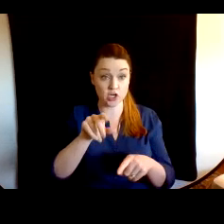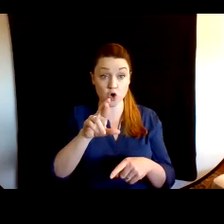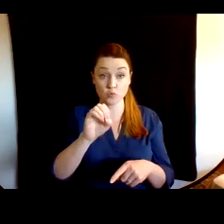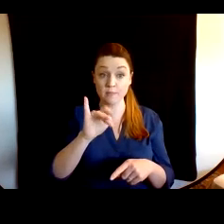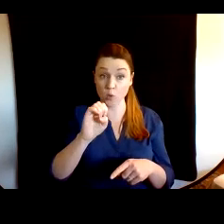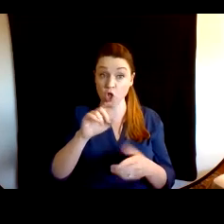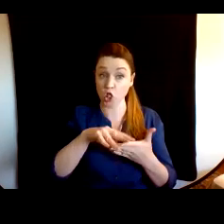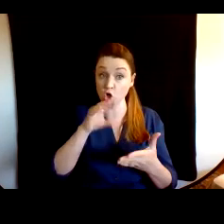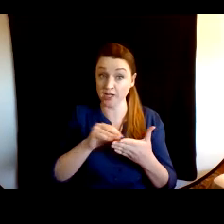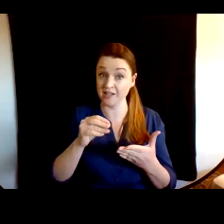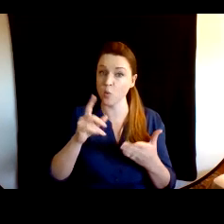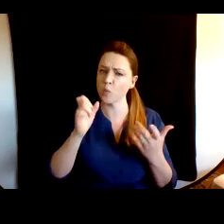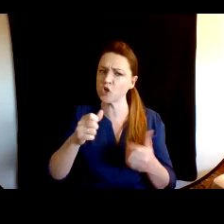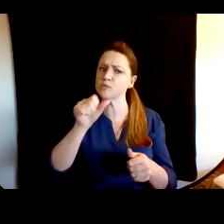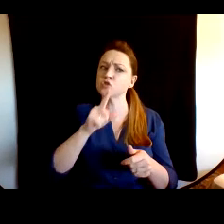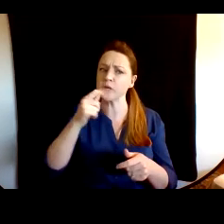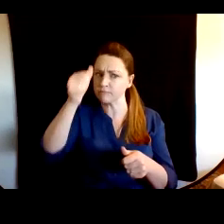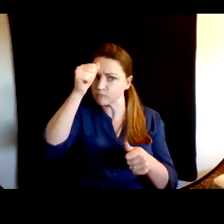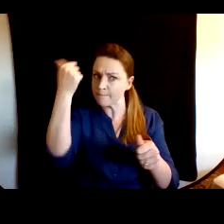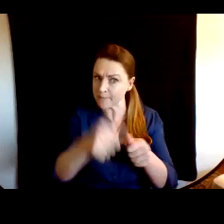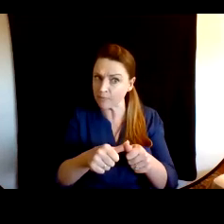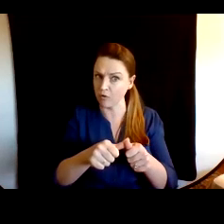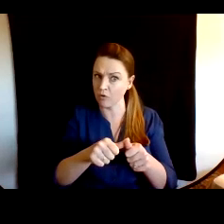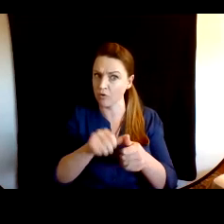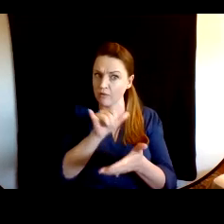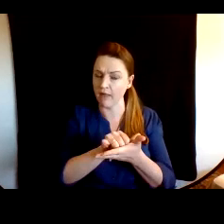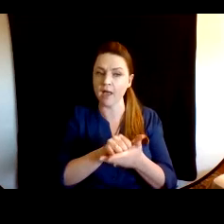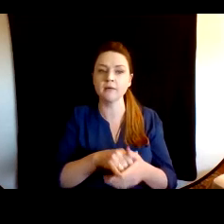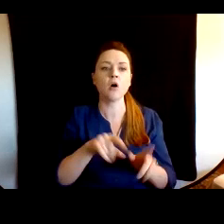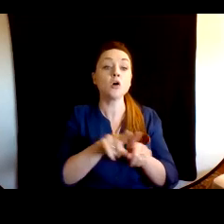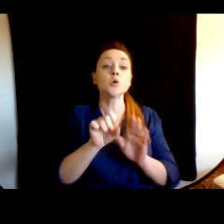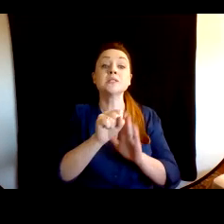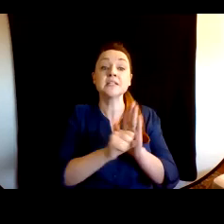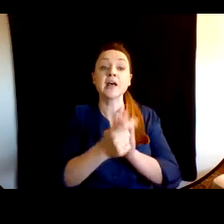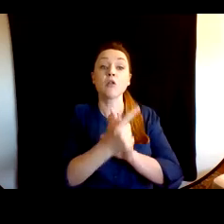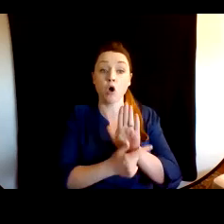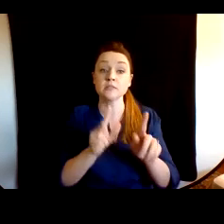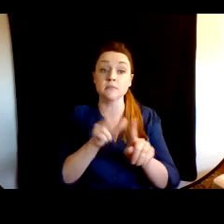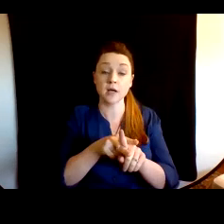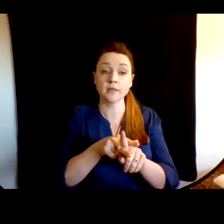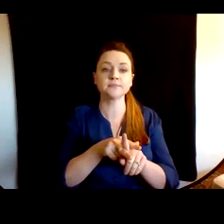that that's always at the forefront of our minds. And then lastly, state laws where applicable. So sometimes you'll have some regulatory measures